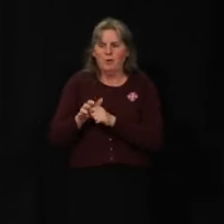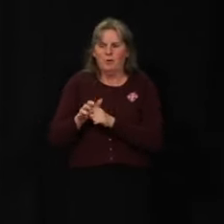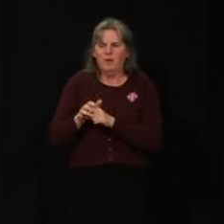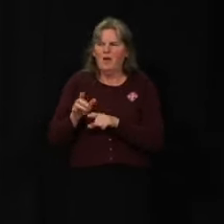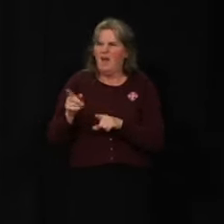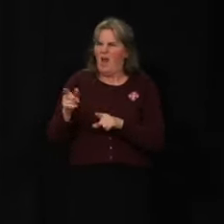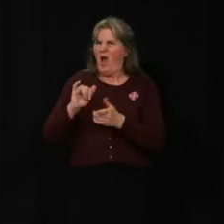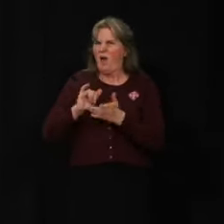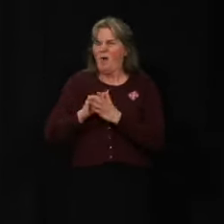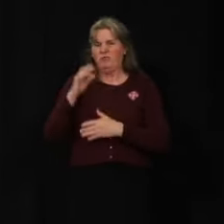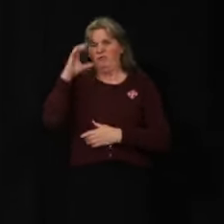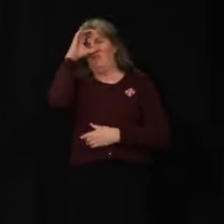are very interested in working